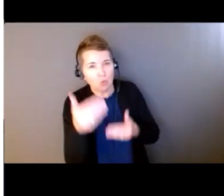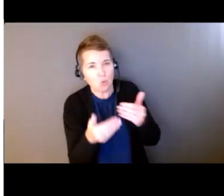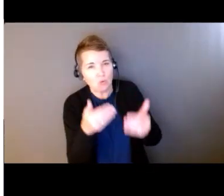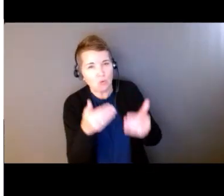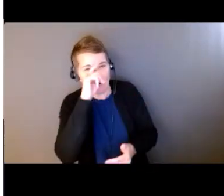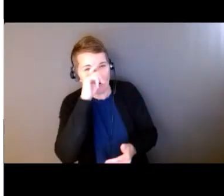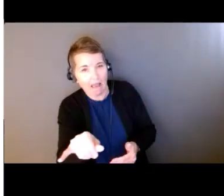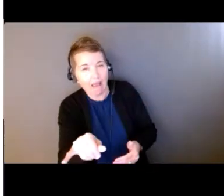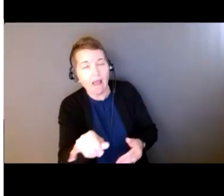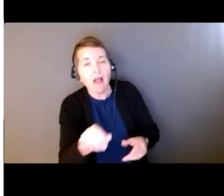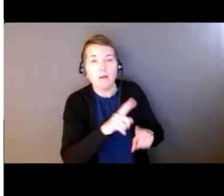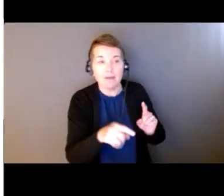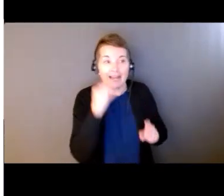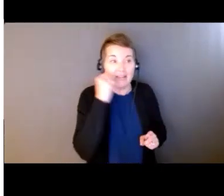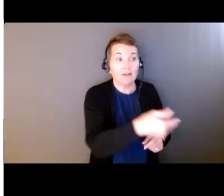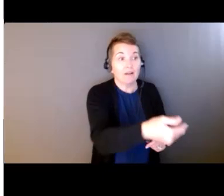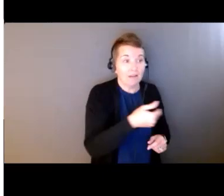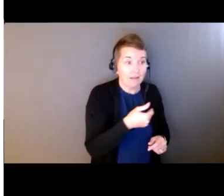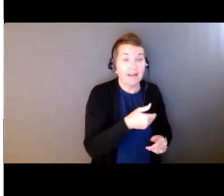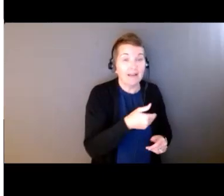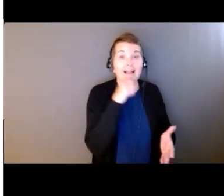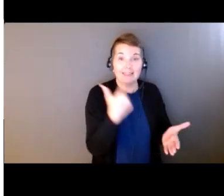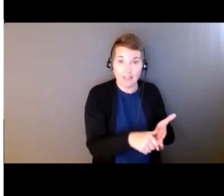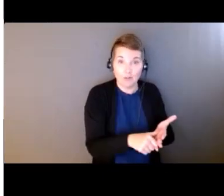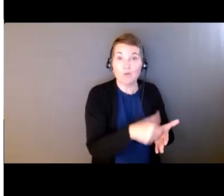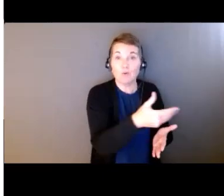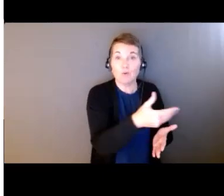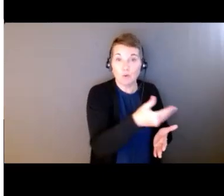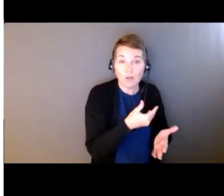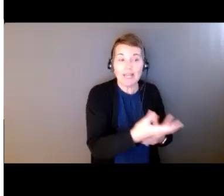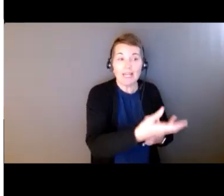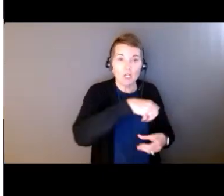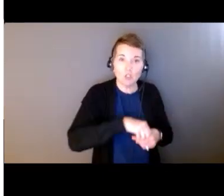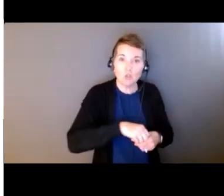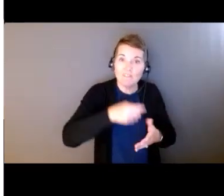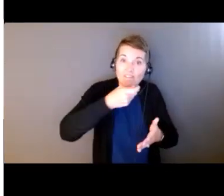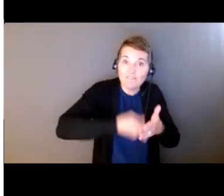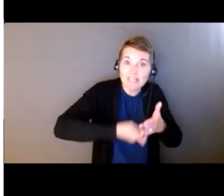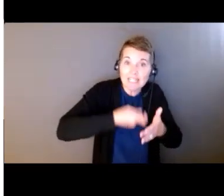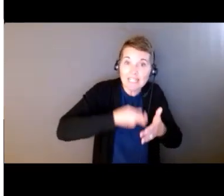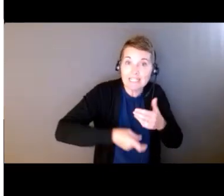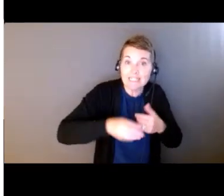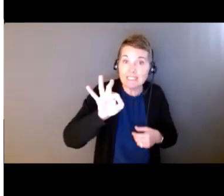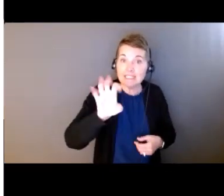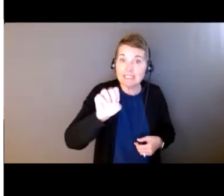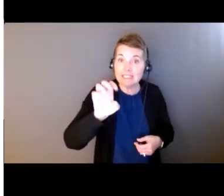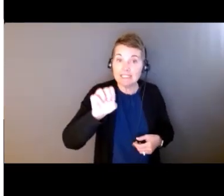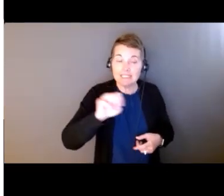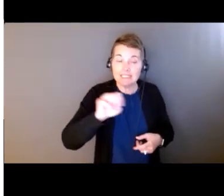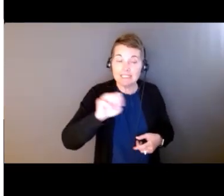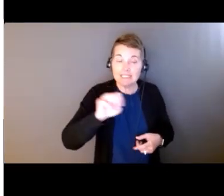that you have with regards to fees, whatever expenses might be covered by